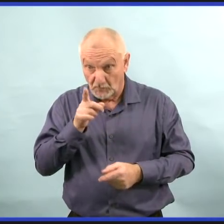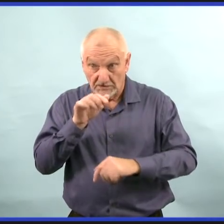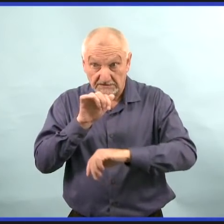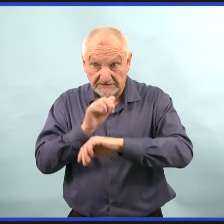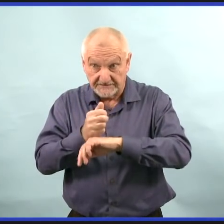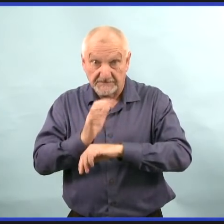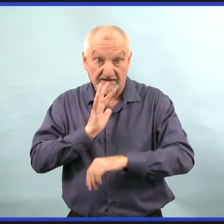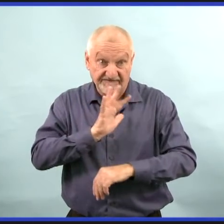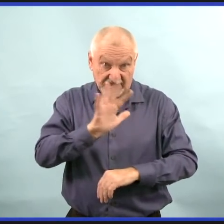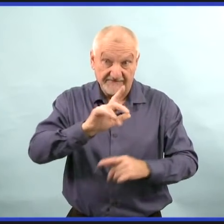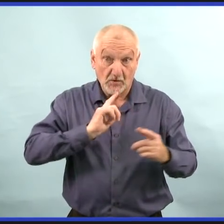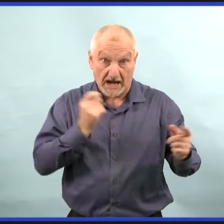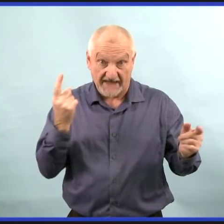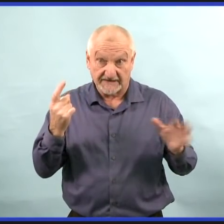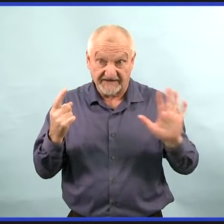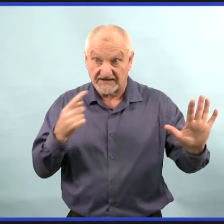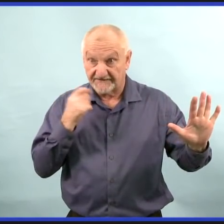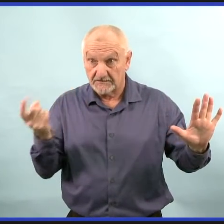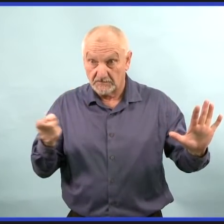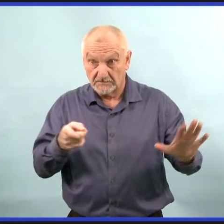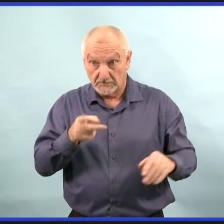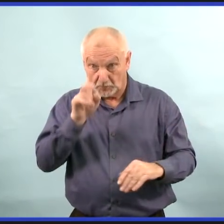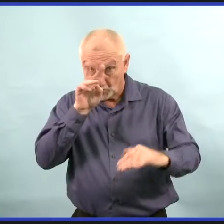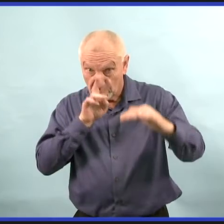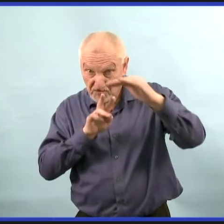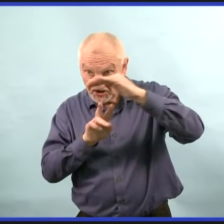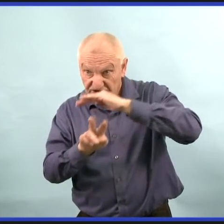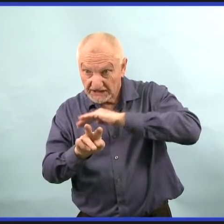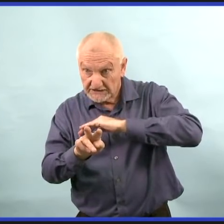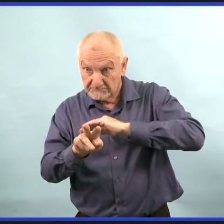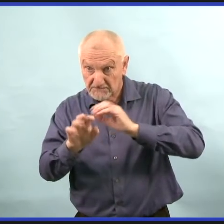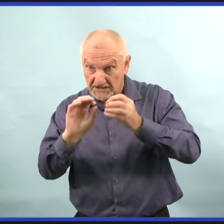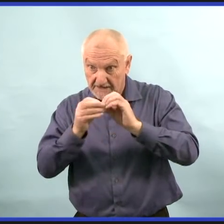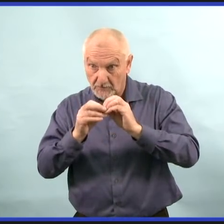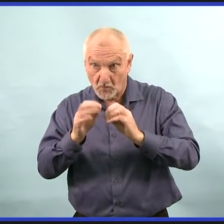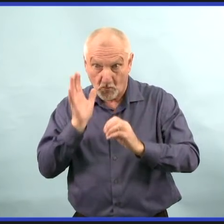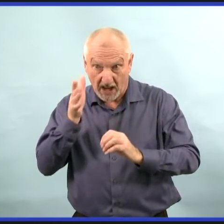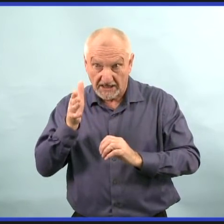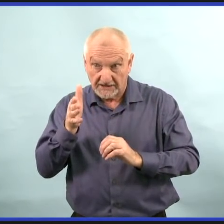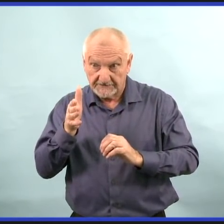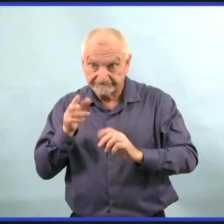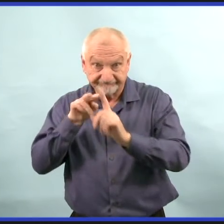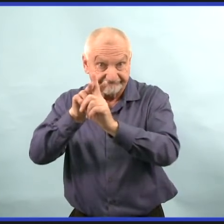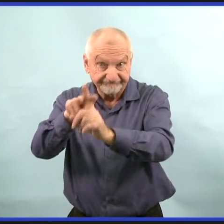still you know um spots available you know through pharmacies and through the supersite